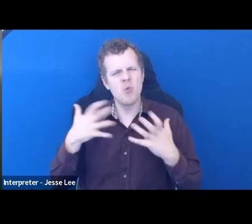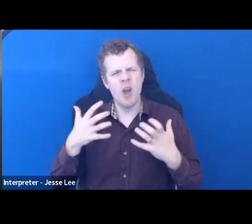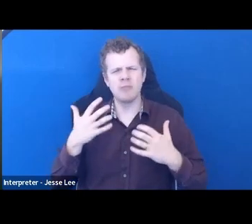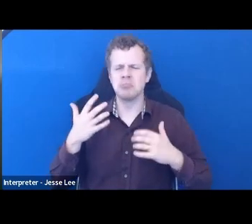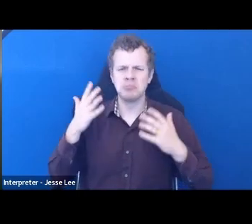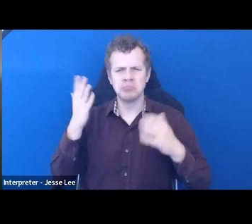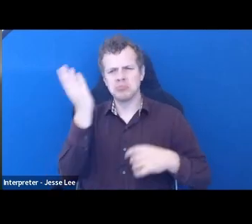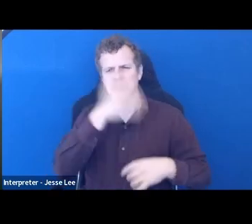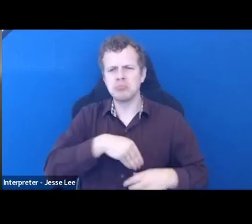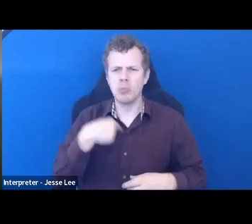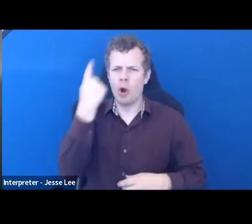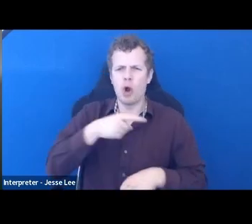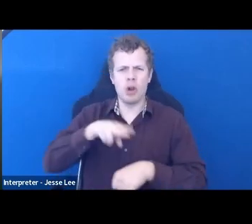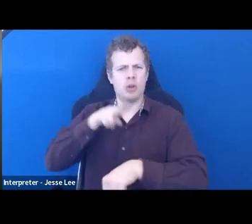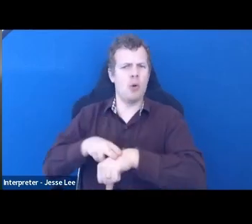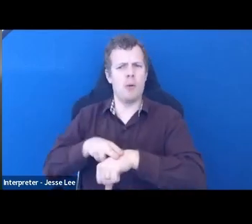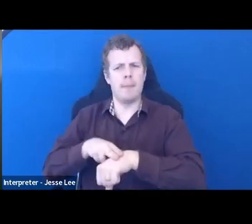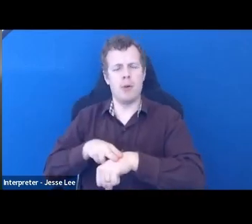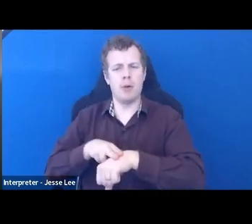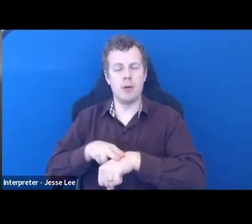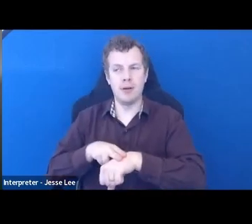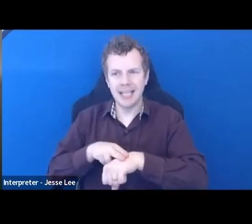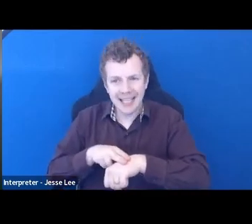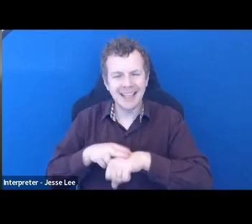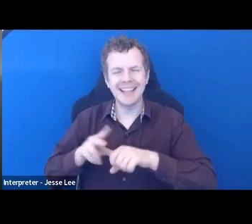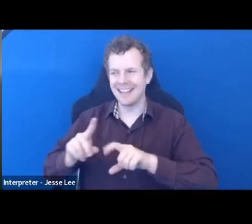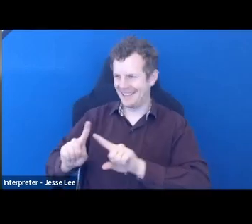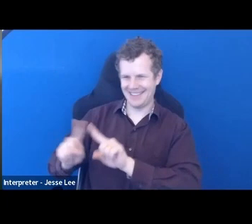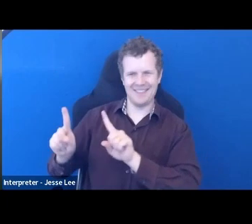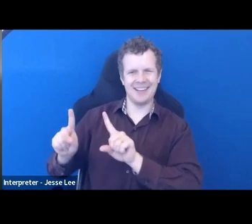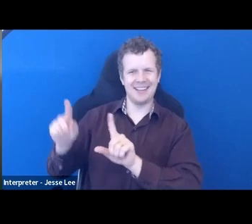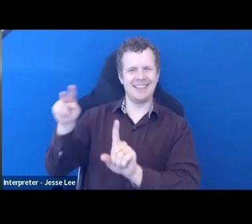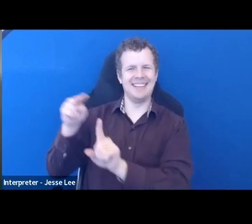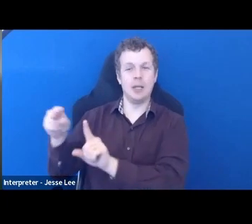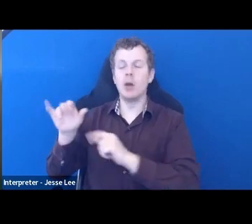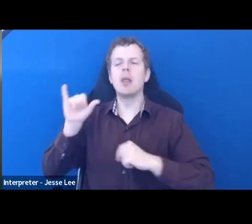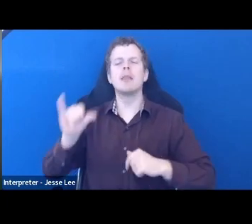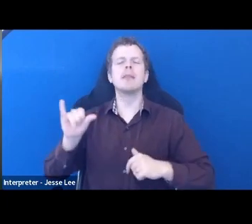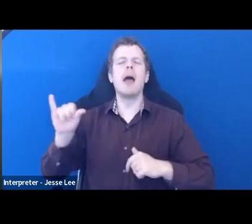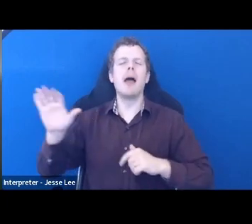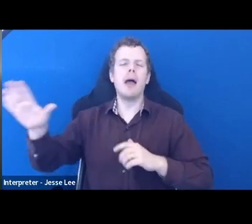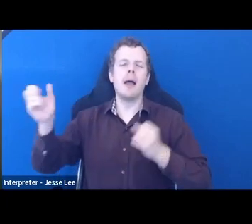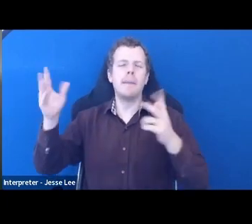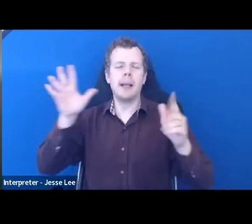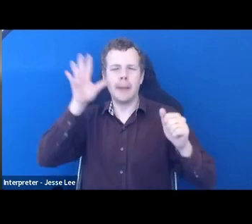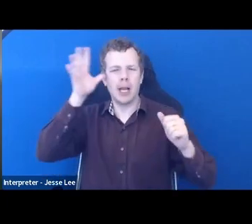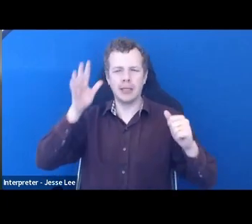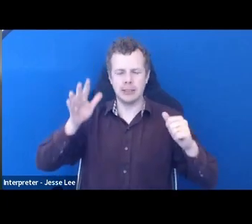So that varied. But the whole process kind of centered around that.